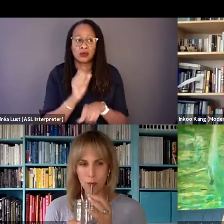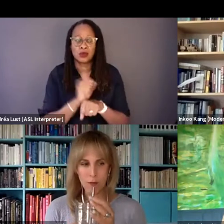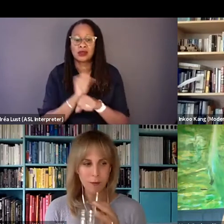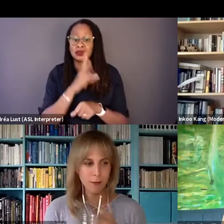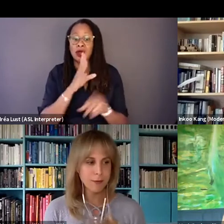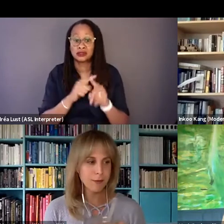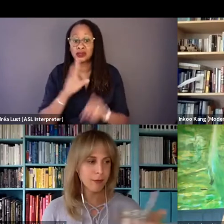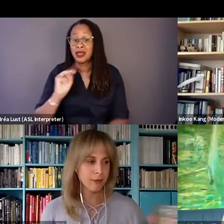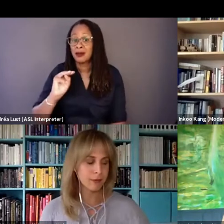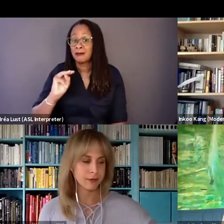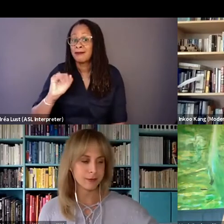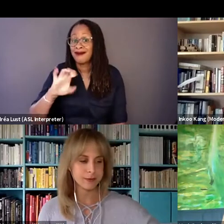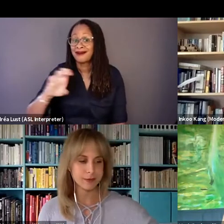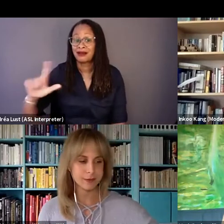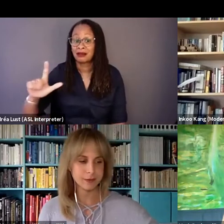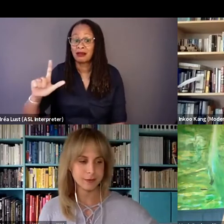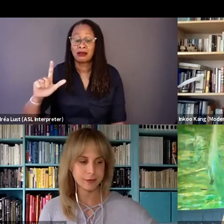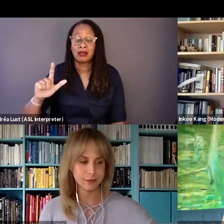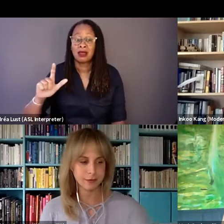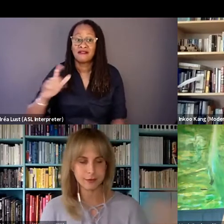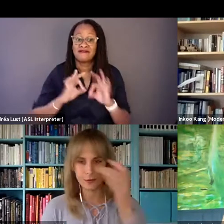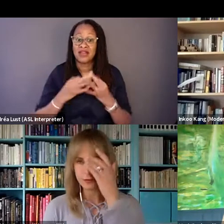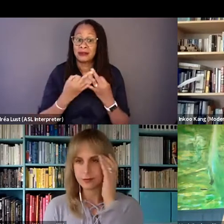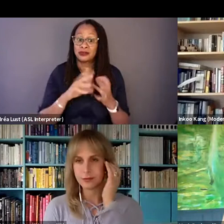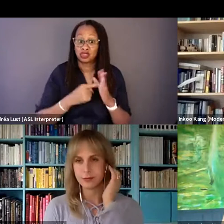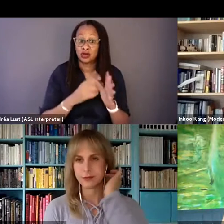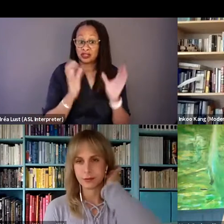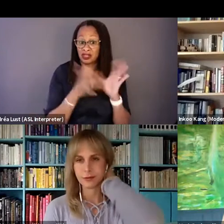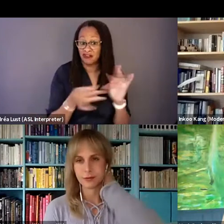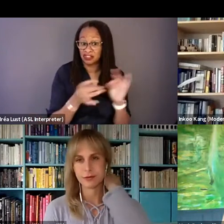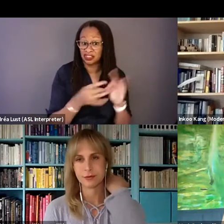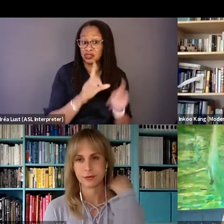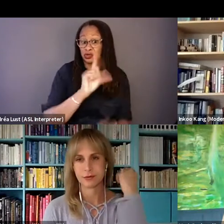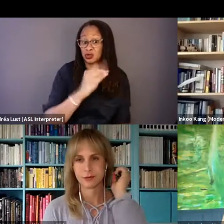I think we started our conversations in 2016, and we had to talk for years,